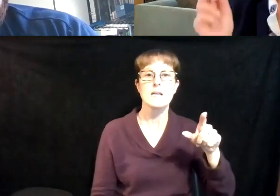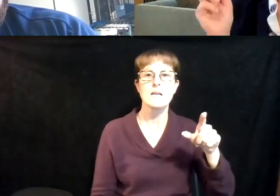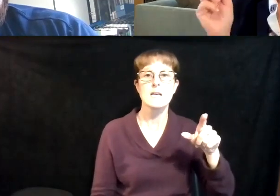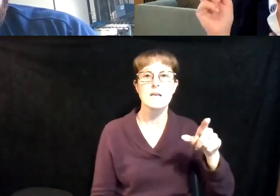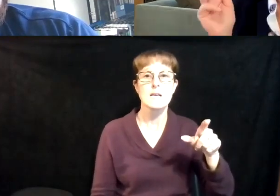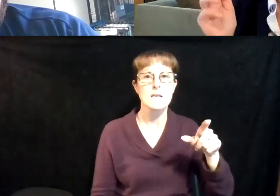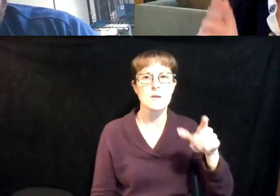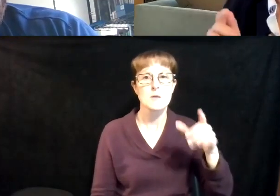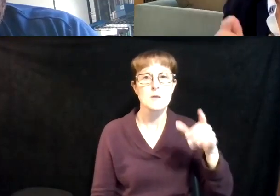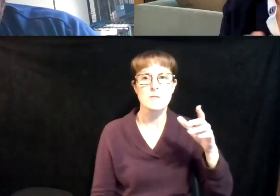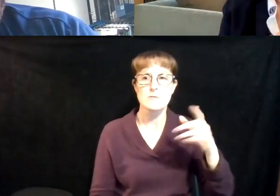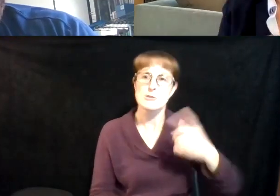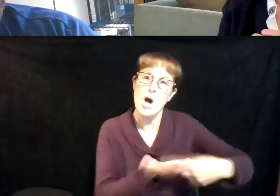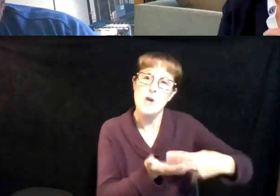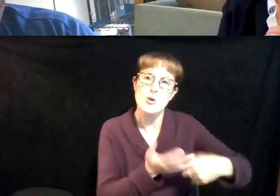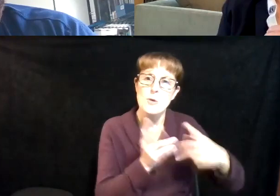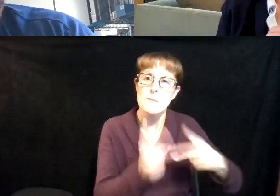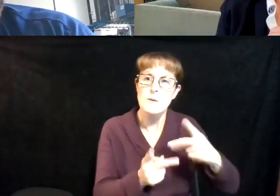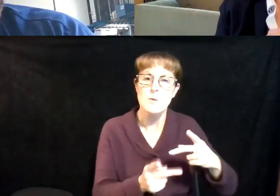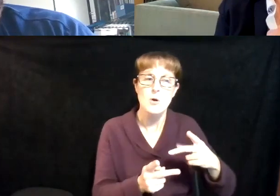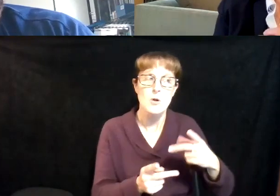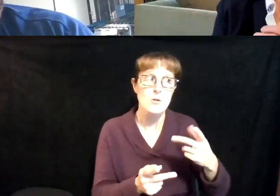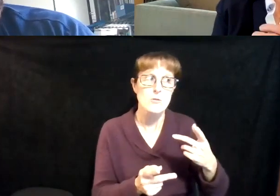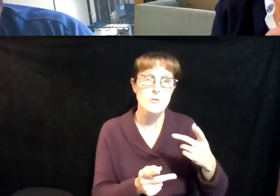what I would call punitive techniques.